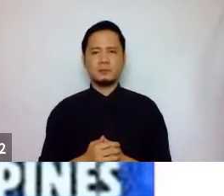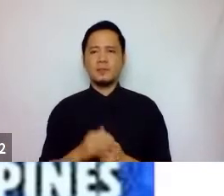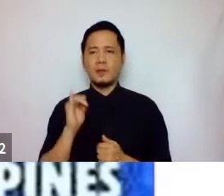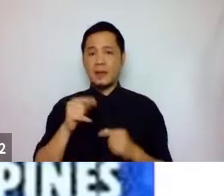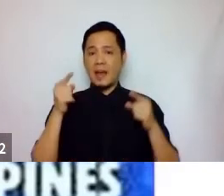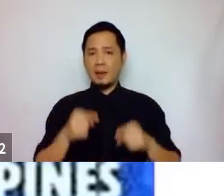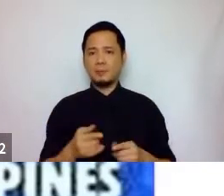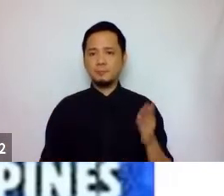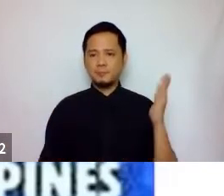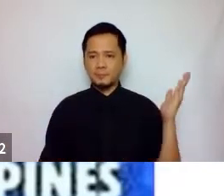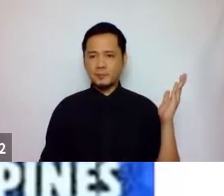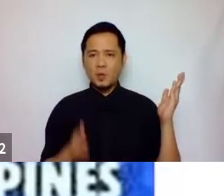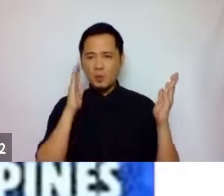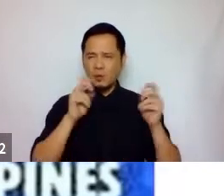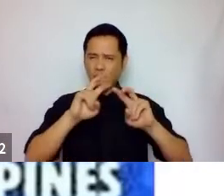So we are looking into that now.